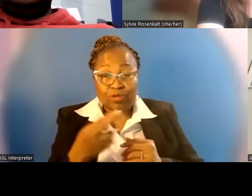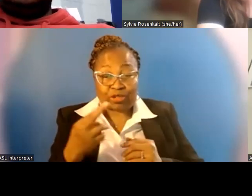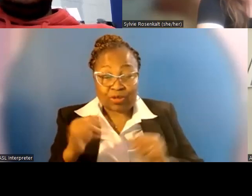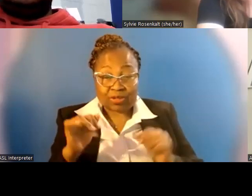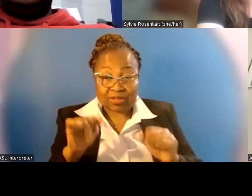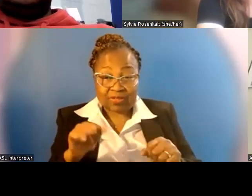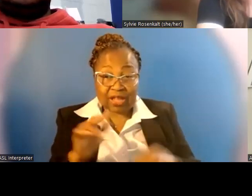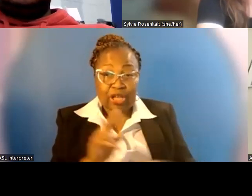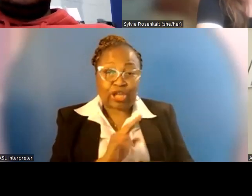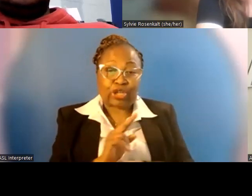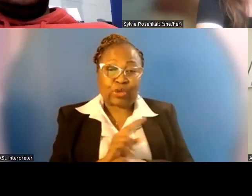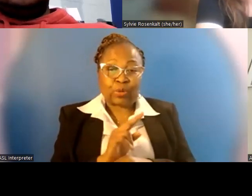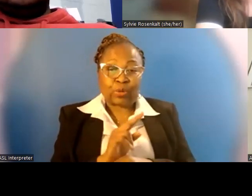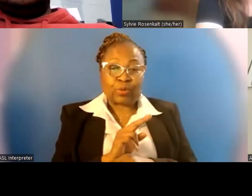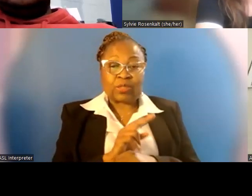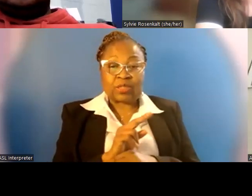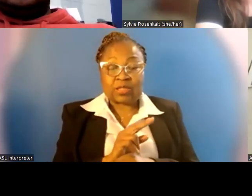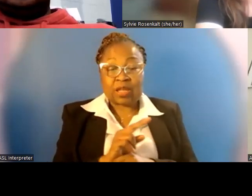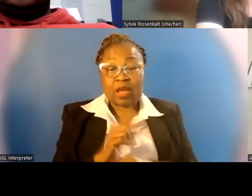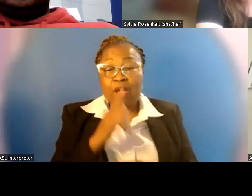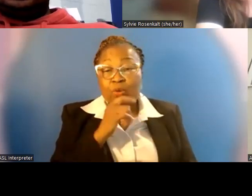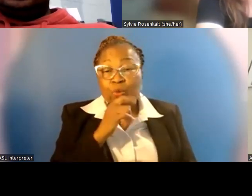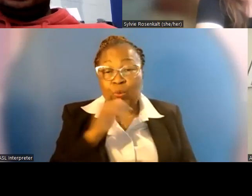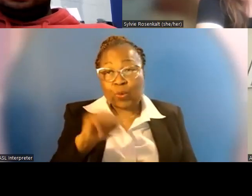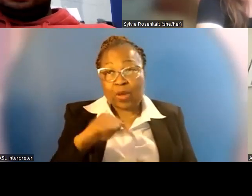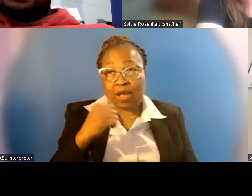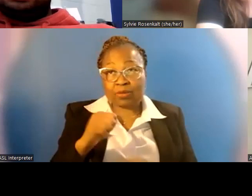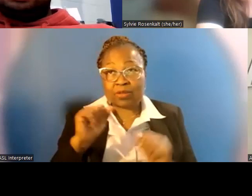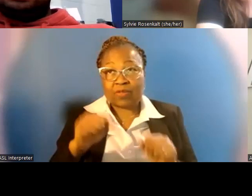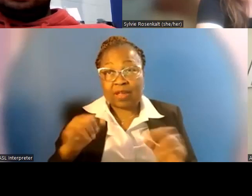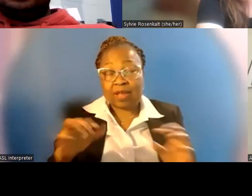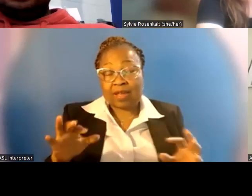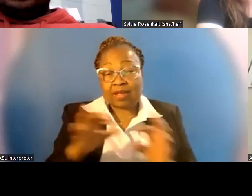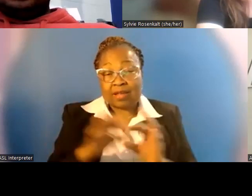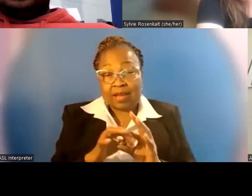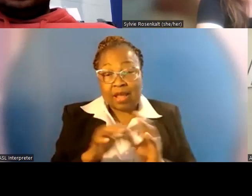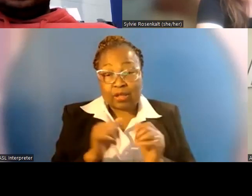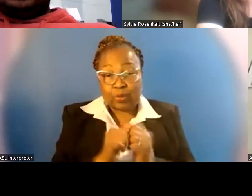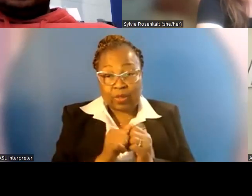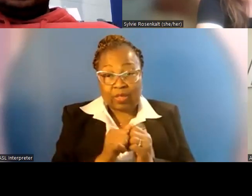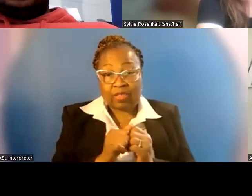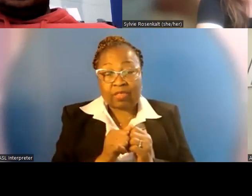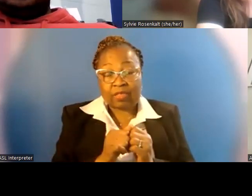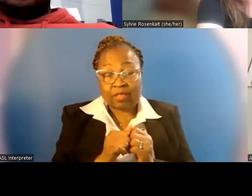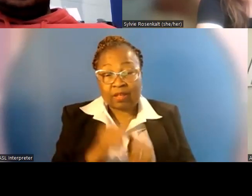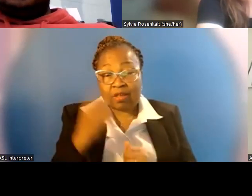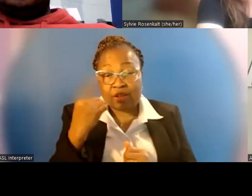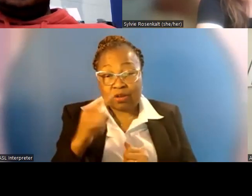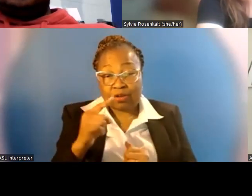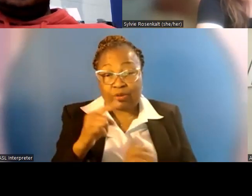and who else they can connect with to learn more.